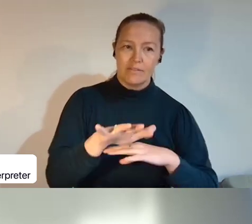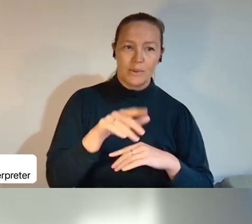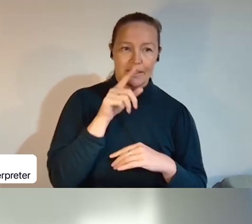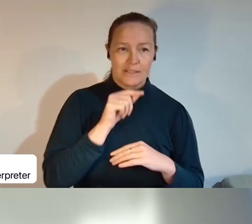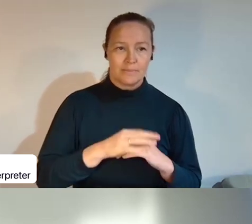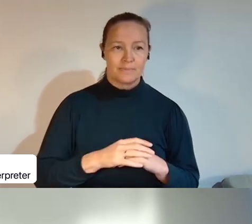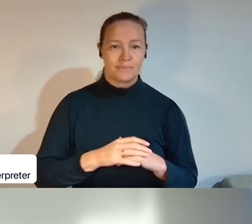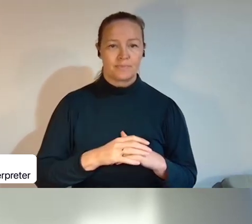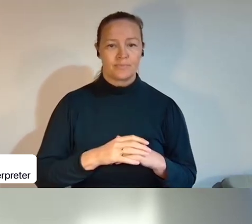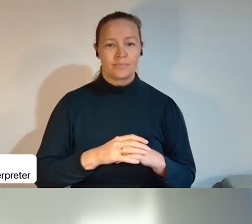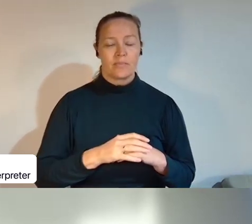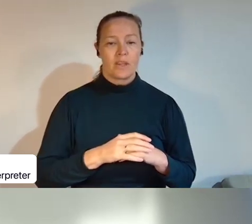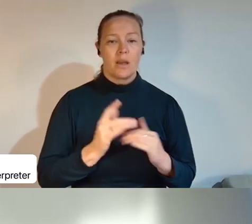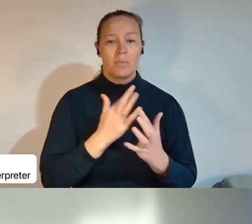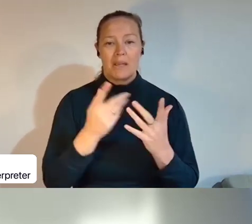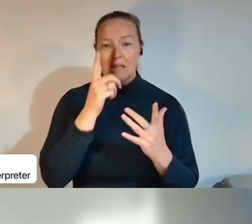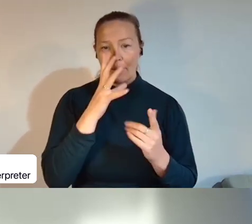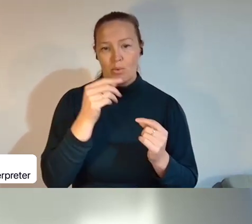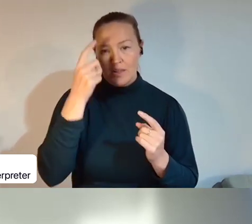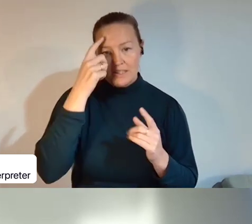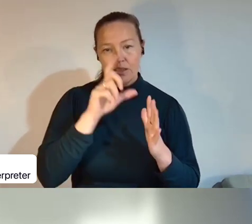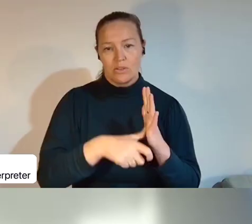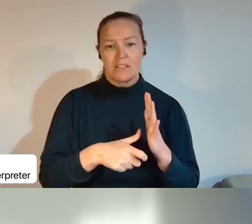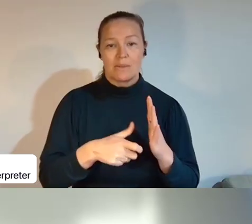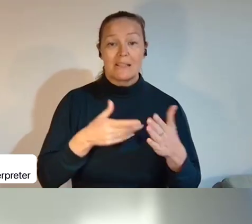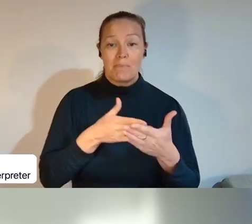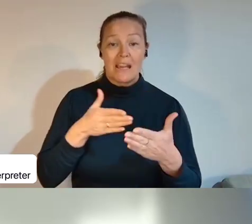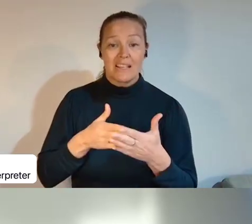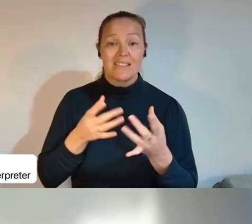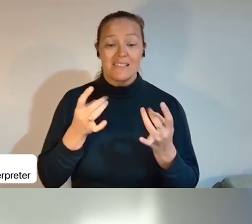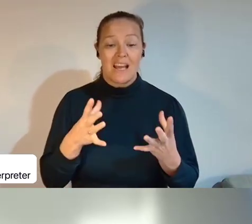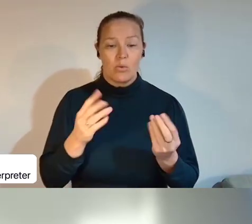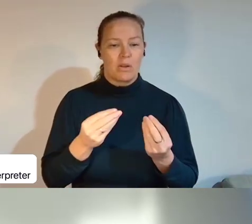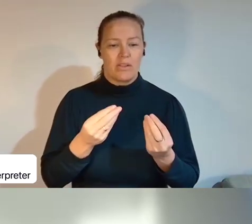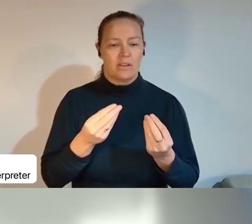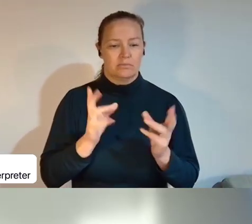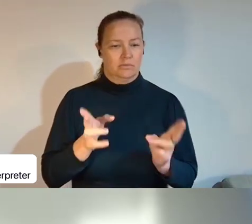many people with intellectual disability, barriers to participation begin with everyday decisions.